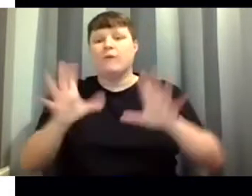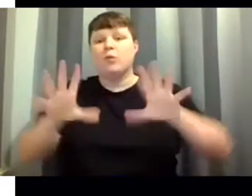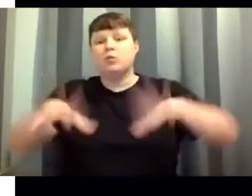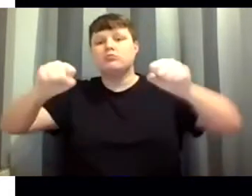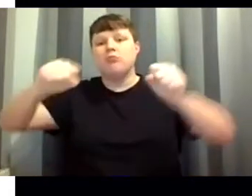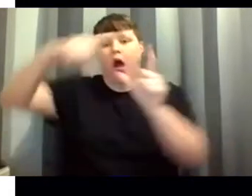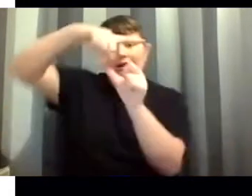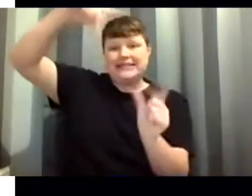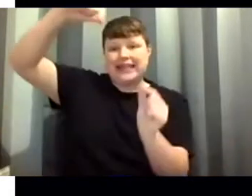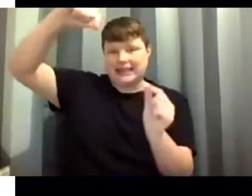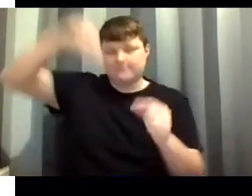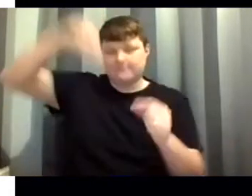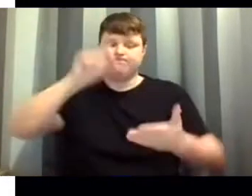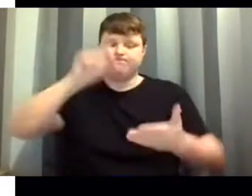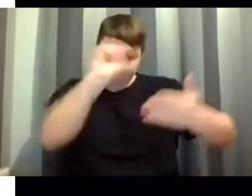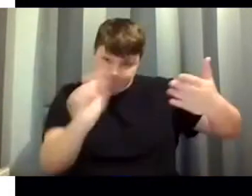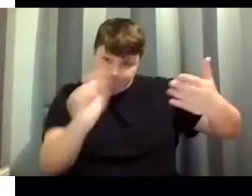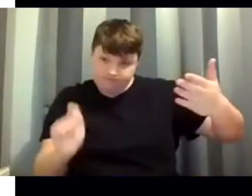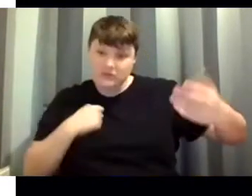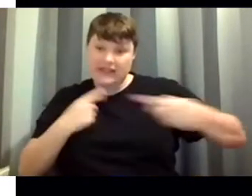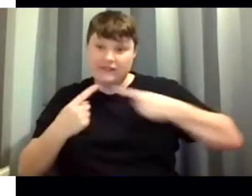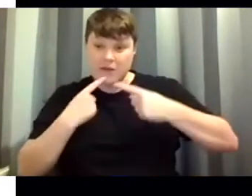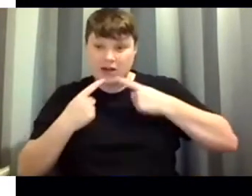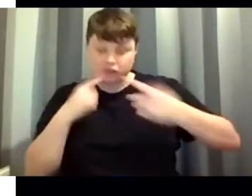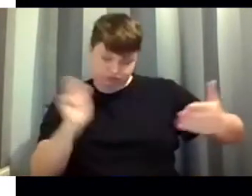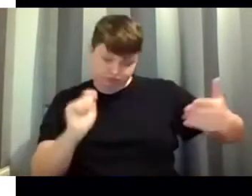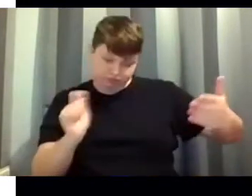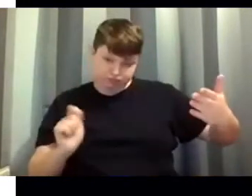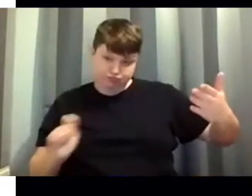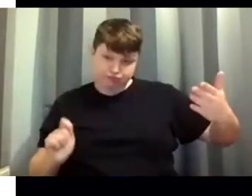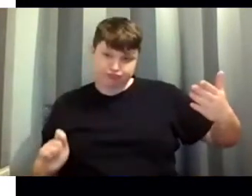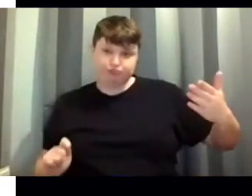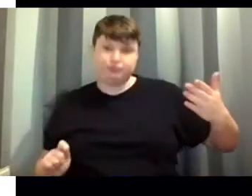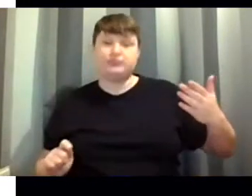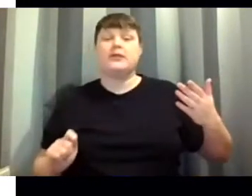and fill in your details with